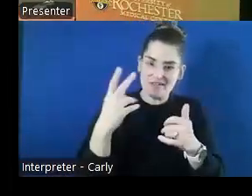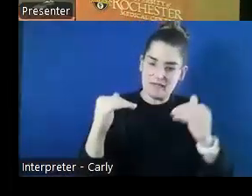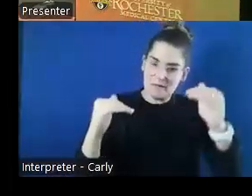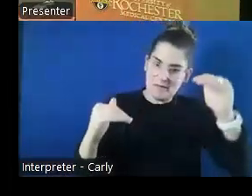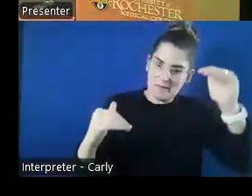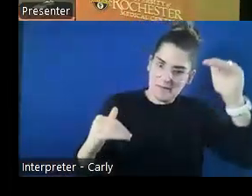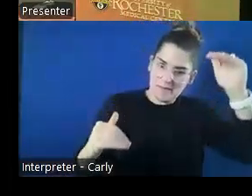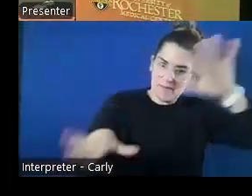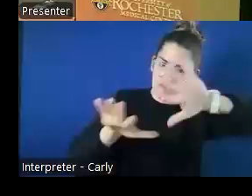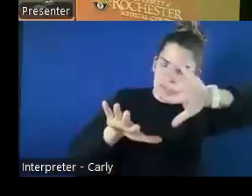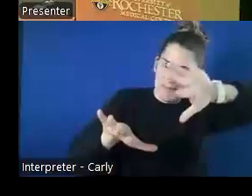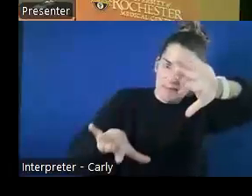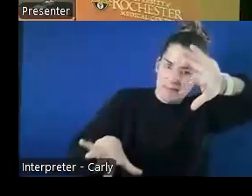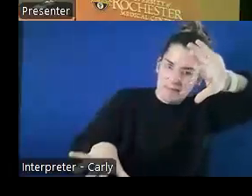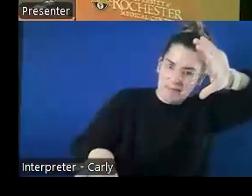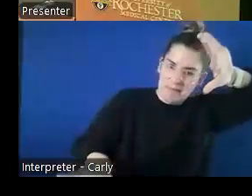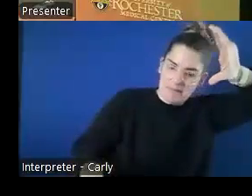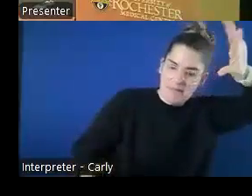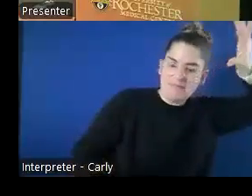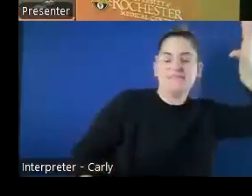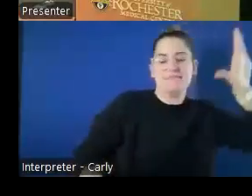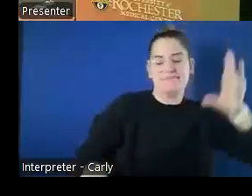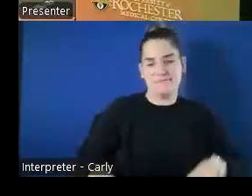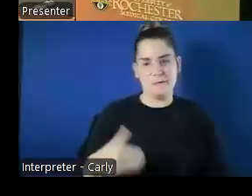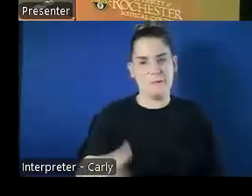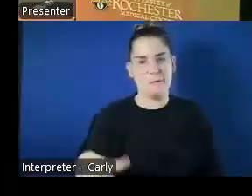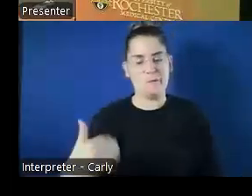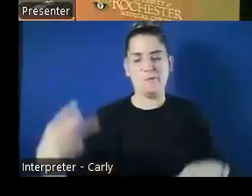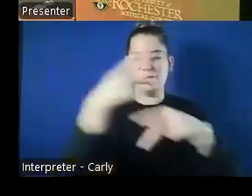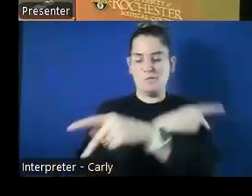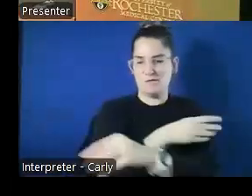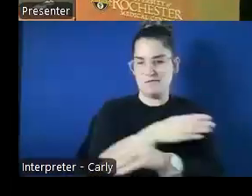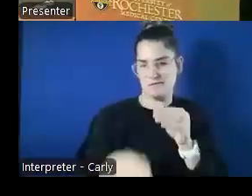further and further apart leading to these worse outcomes um and so um the other thing